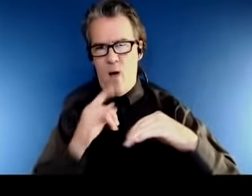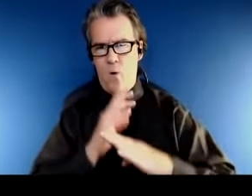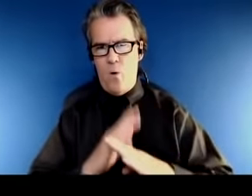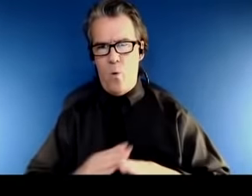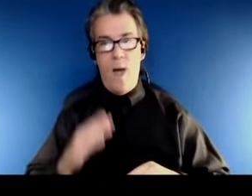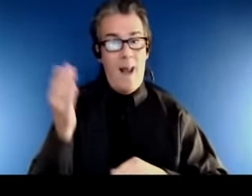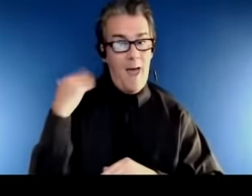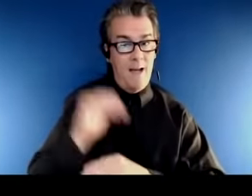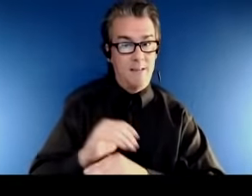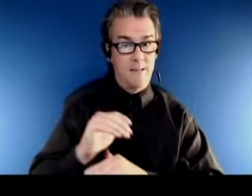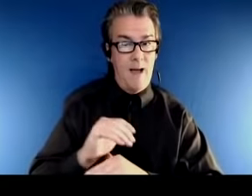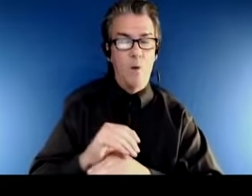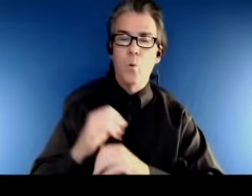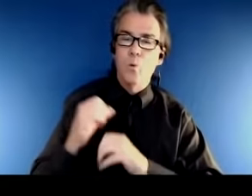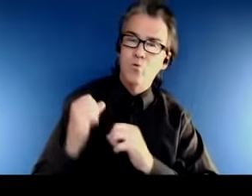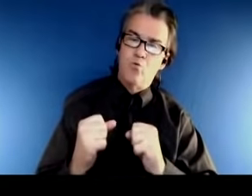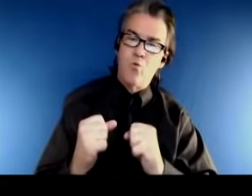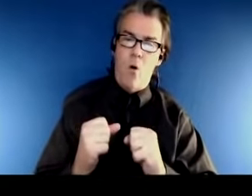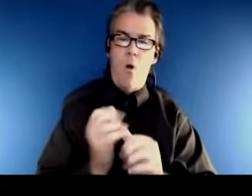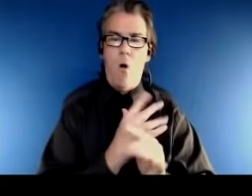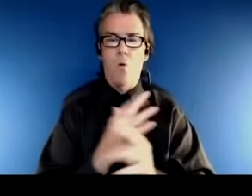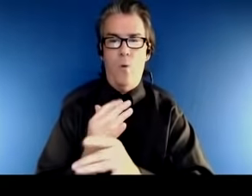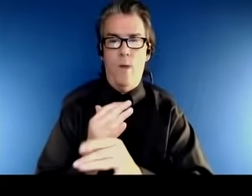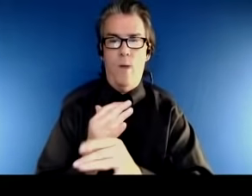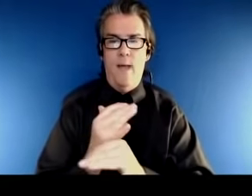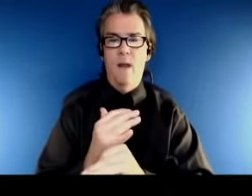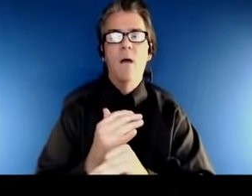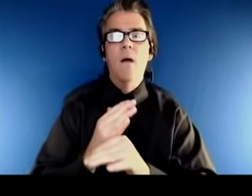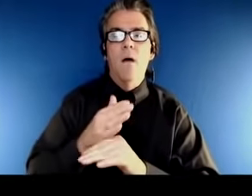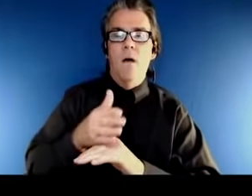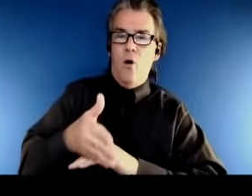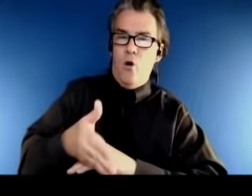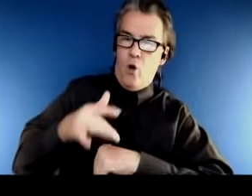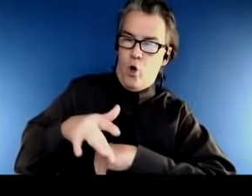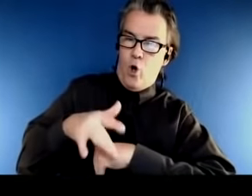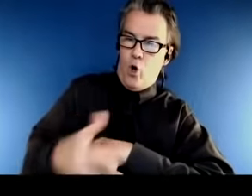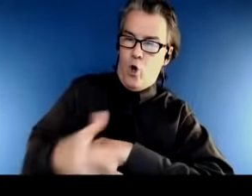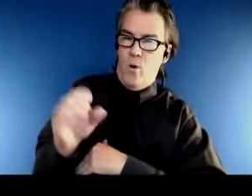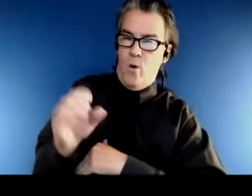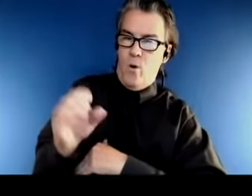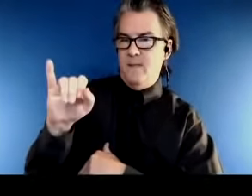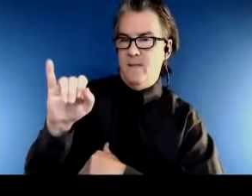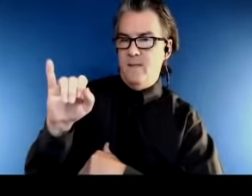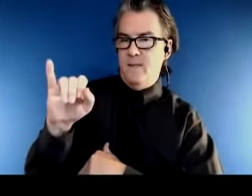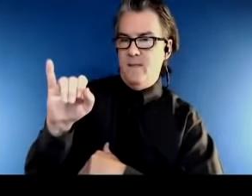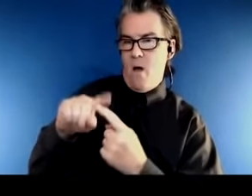Let's go to Vanessa first with information on the community resource centers and particularly, Vanessa, if you have information on the three